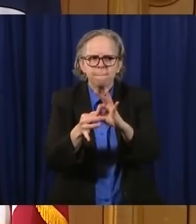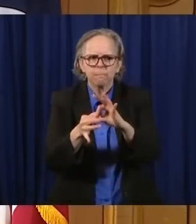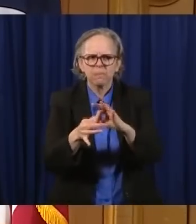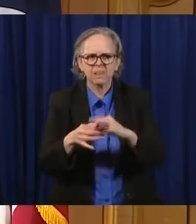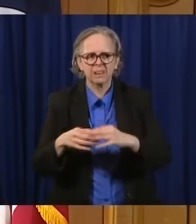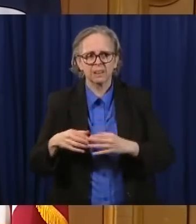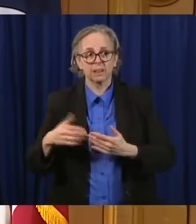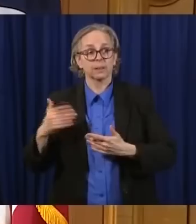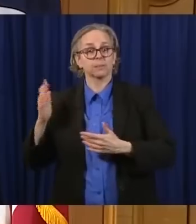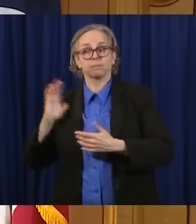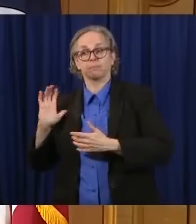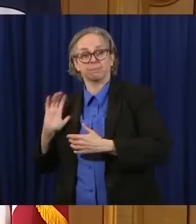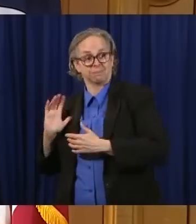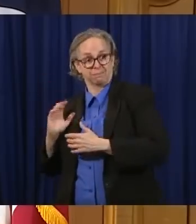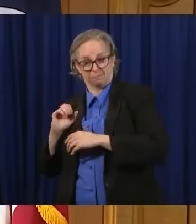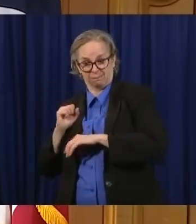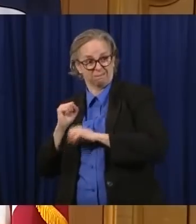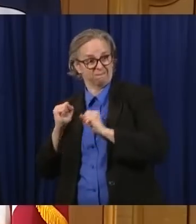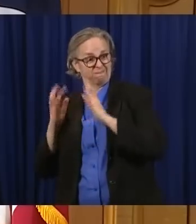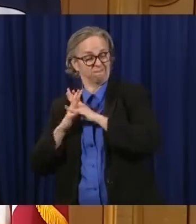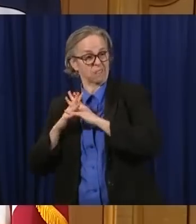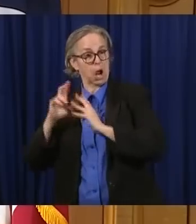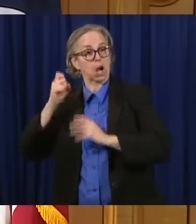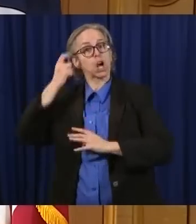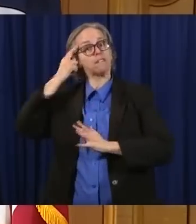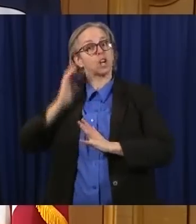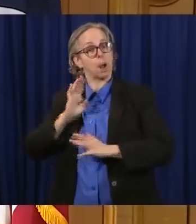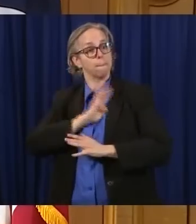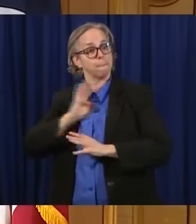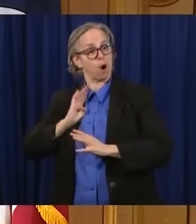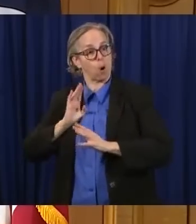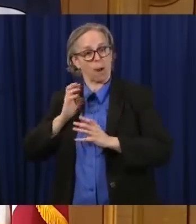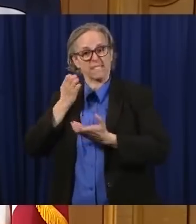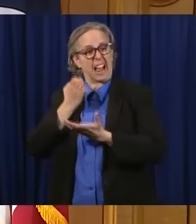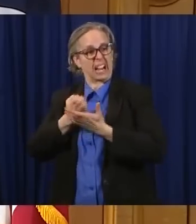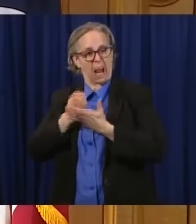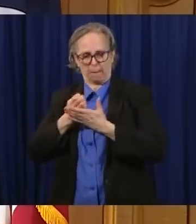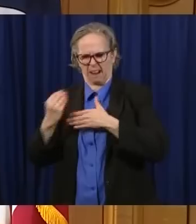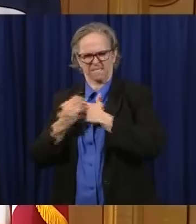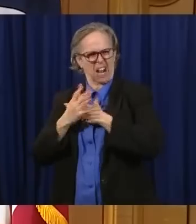WITH AN ECONOMIC CRISIS, ABOUT THE JOBS AND THE ECONOMY. WE CREATED THE BOARD OF